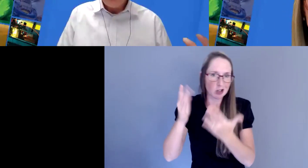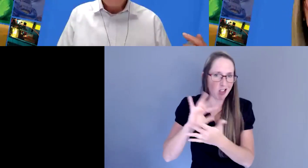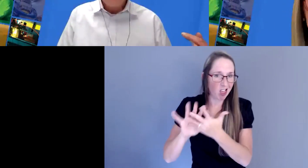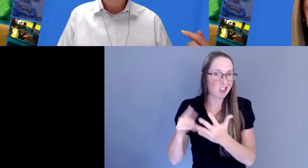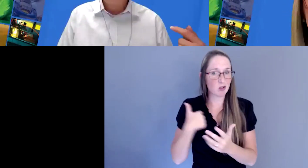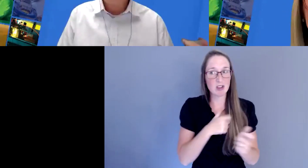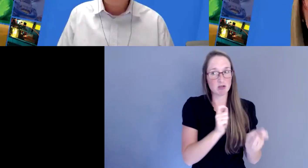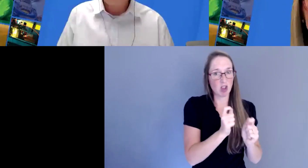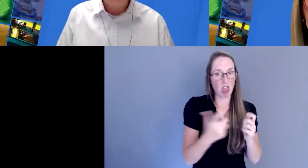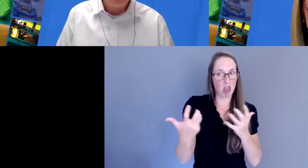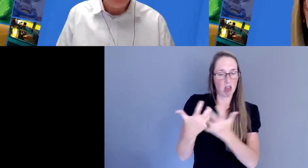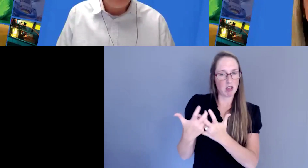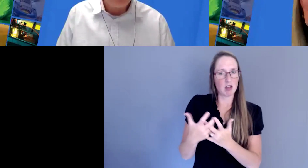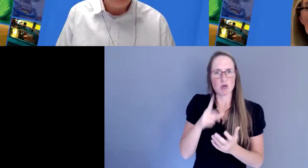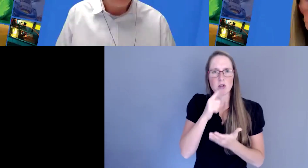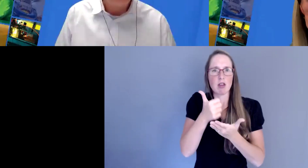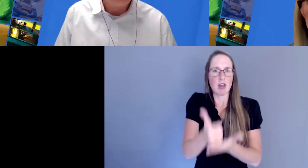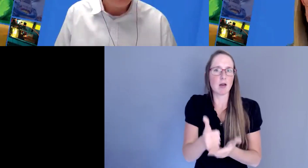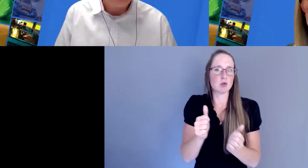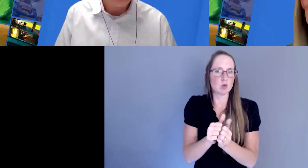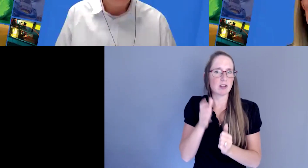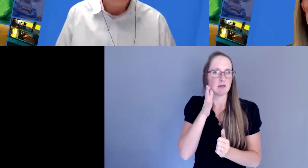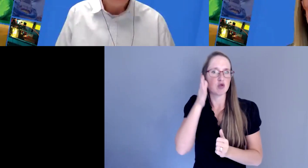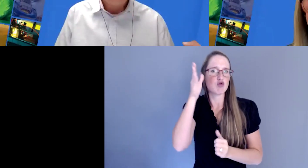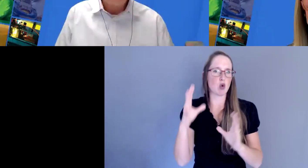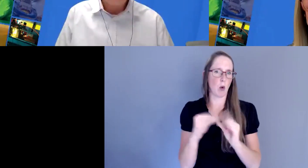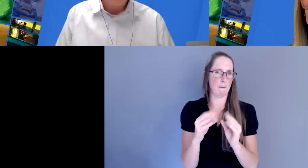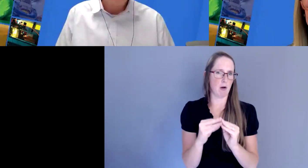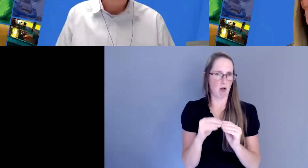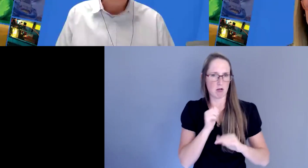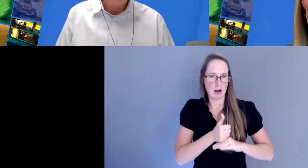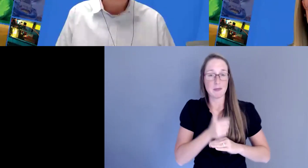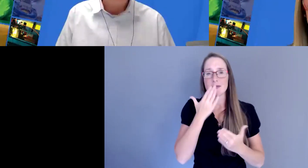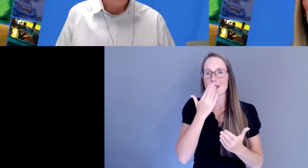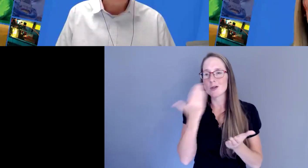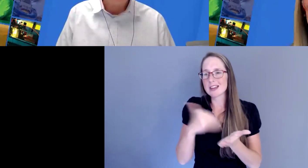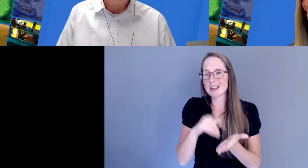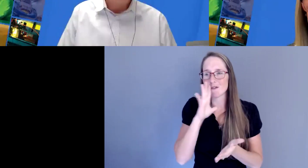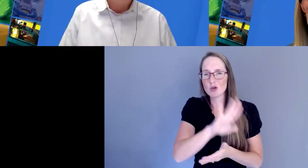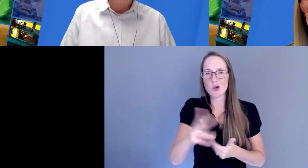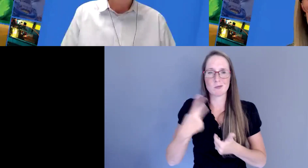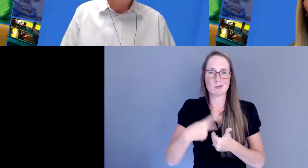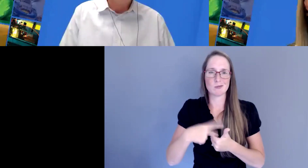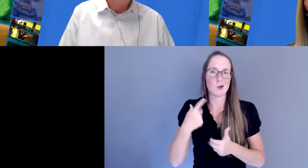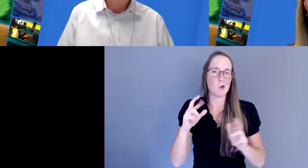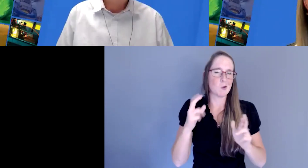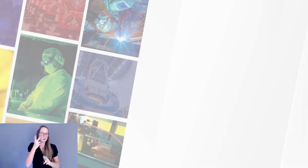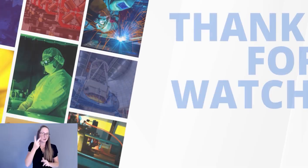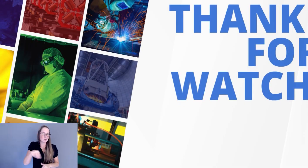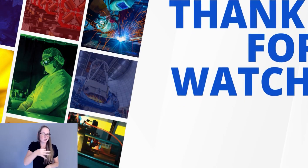They'll help us shape future webinars like this one. Thank you all again for your participation, and we hope to see you soon.